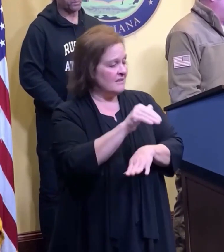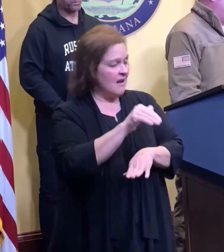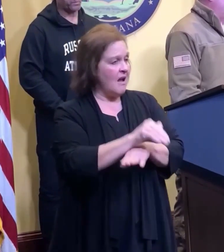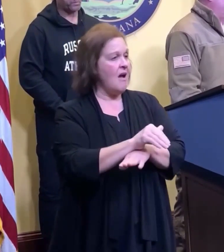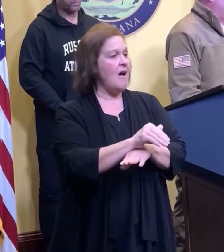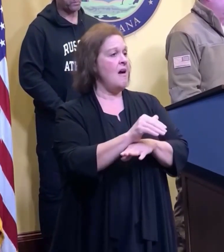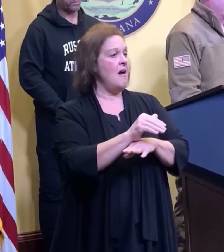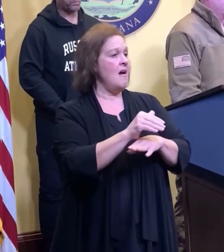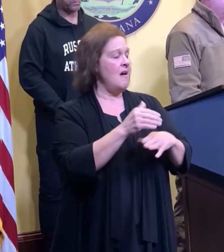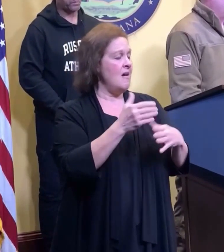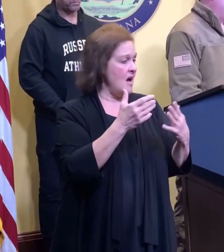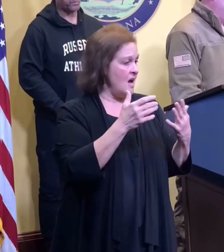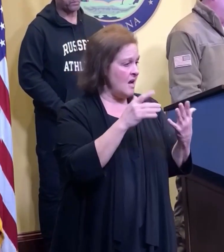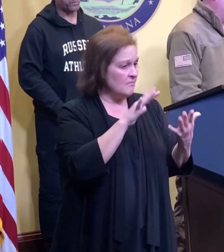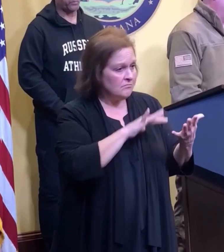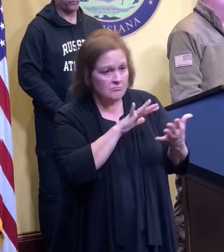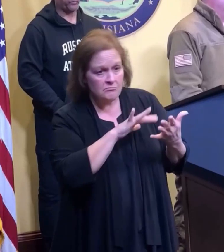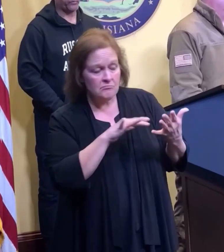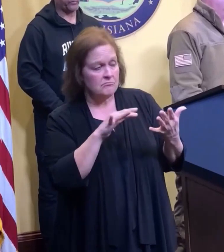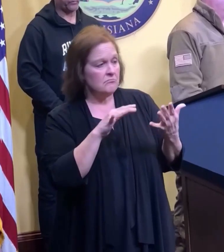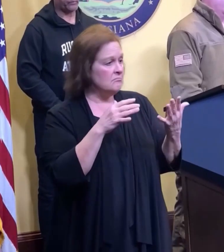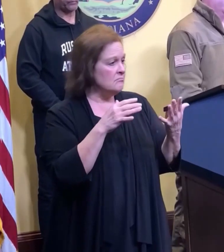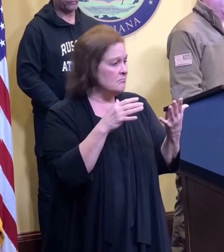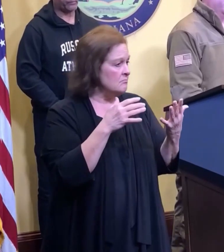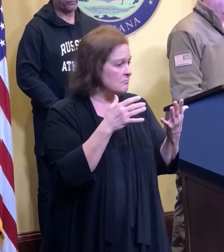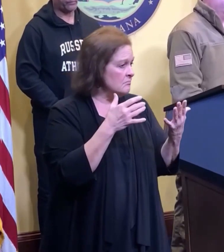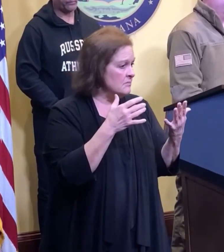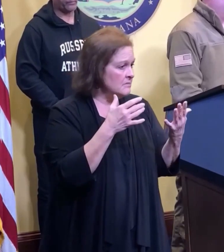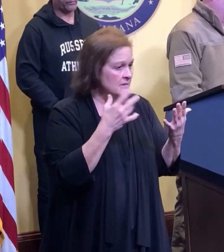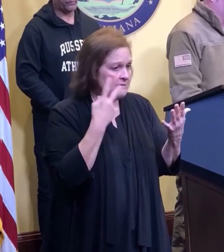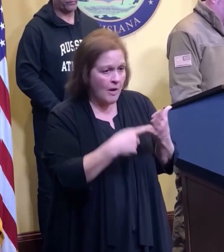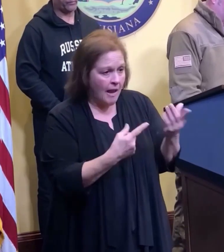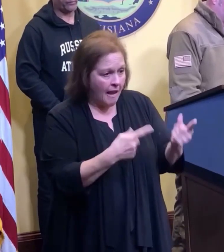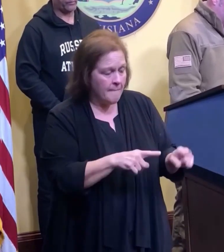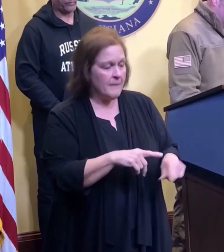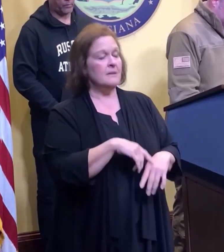assessments as per our plan uh they also assisted saint bernard parish with traffic